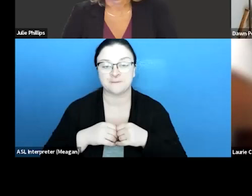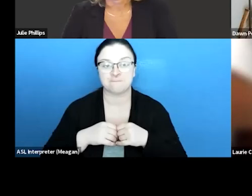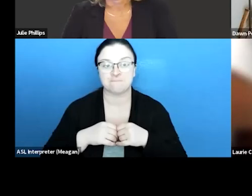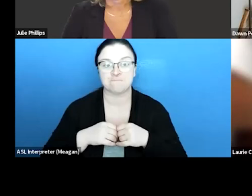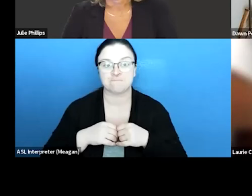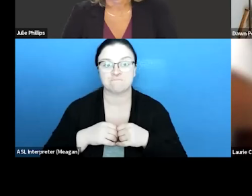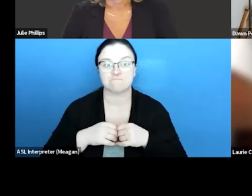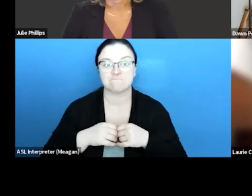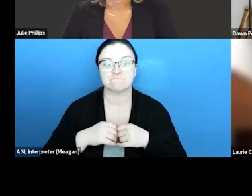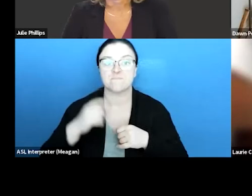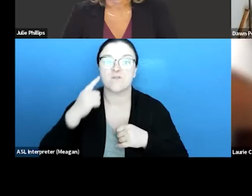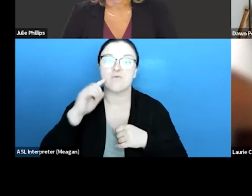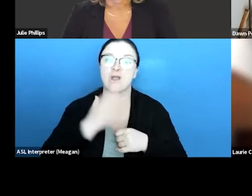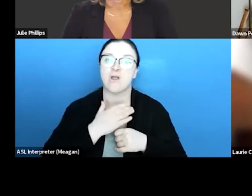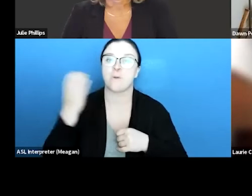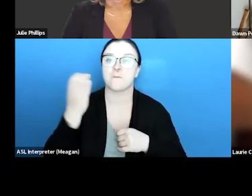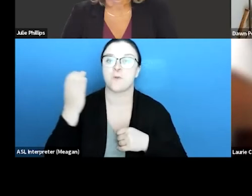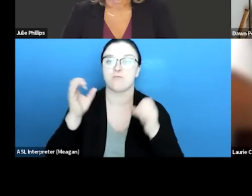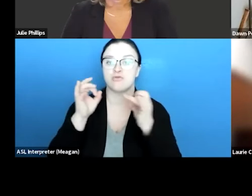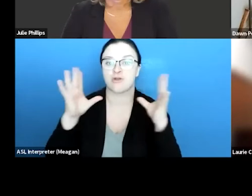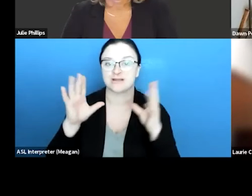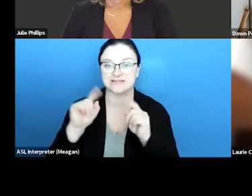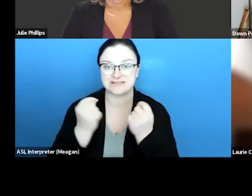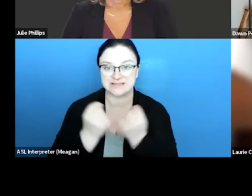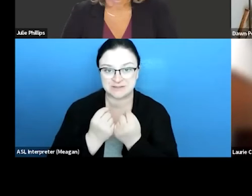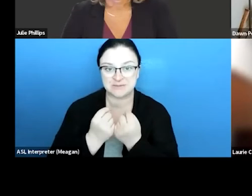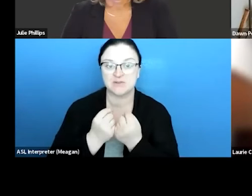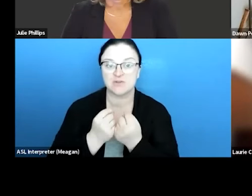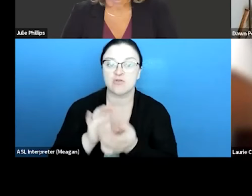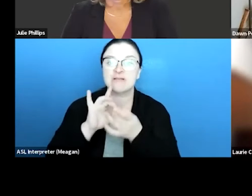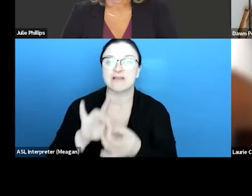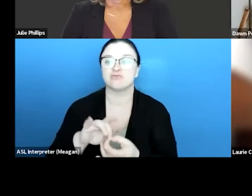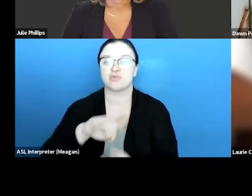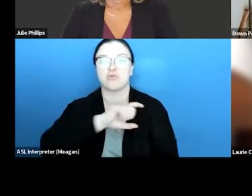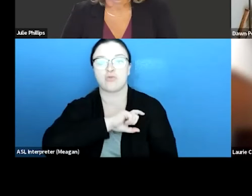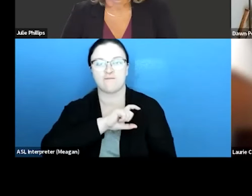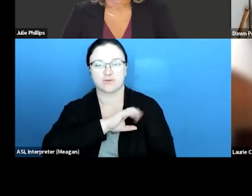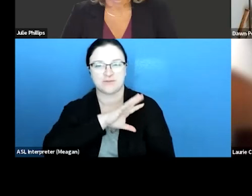for our mobile crisis teams, as it relates to law enforcement involvement.